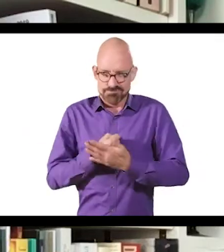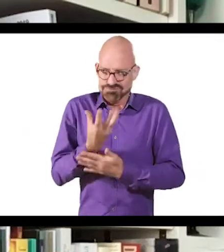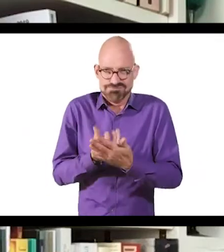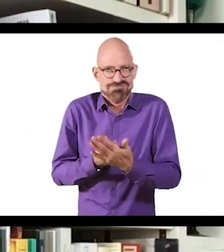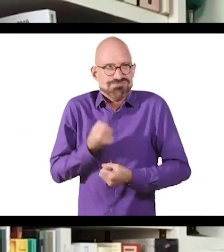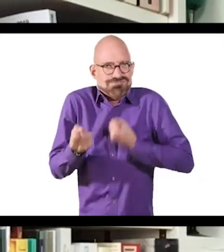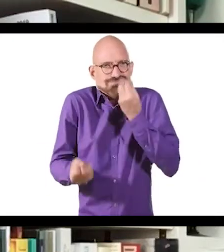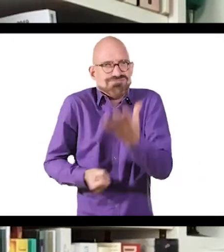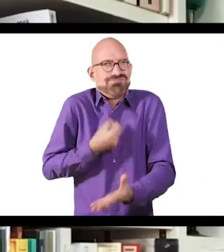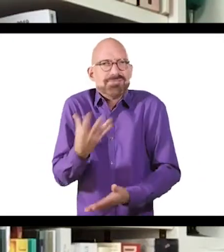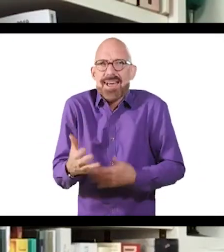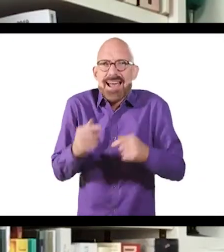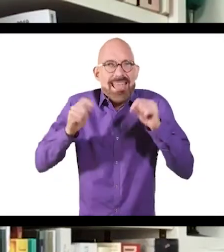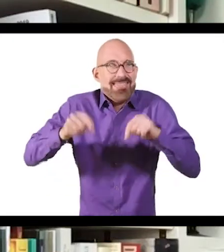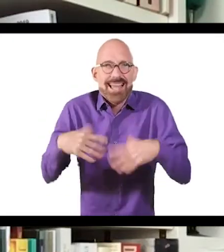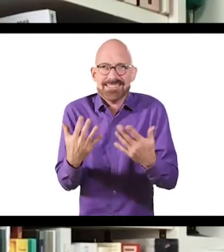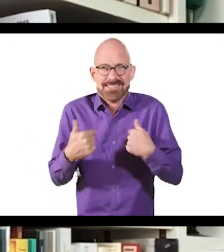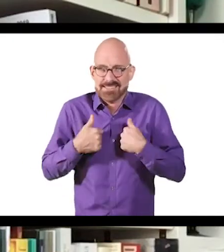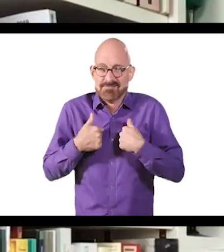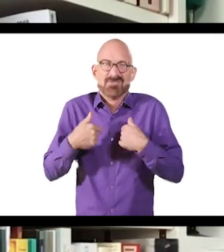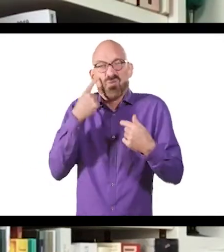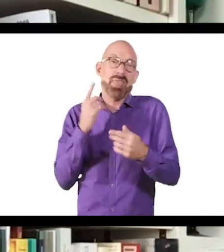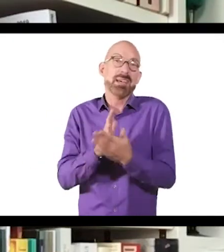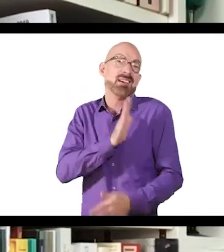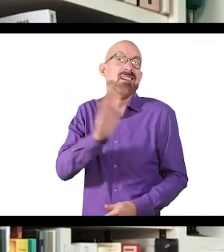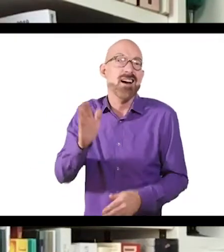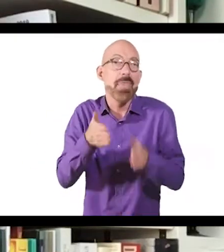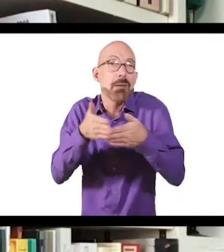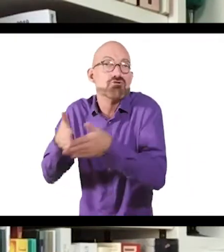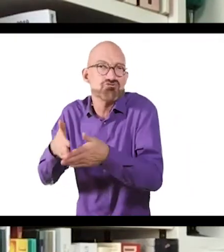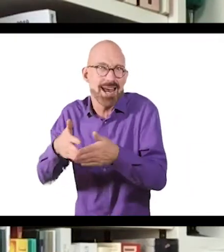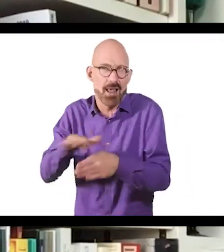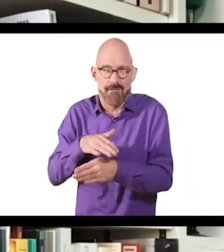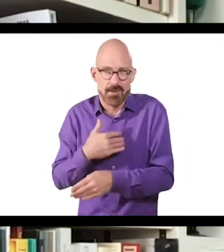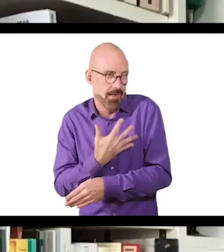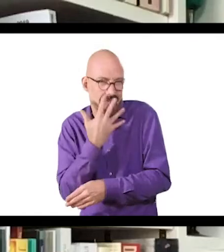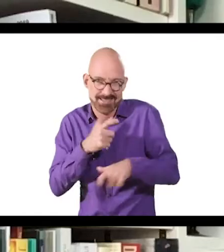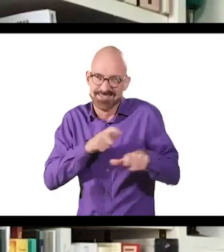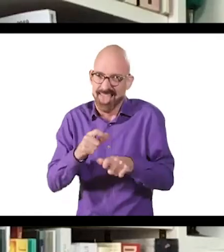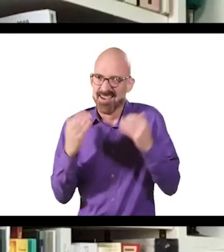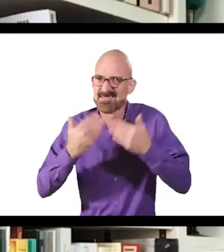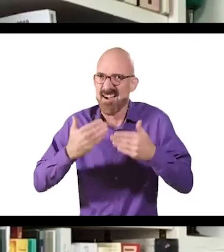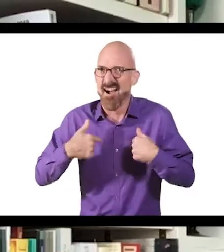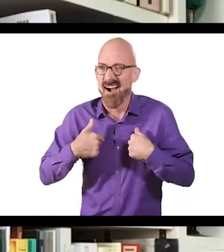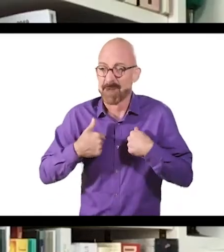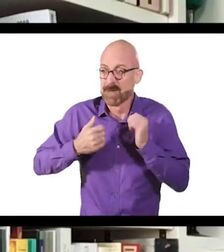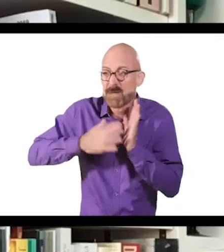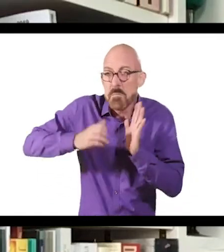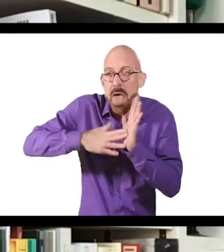Months and months and months and months in the winter. And then the wind dropped, and I skated out to Hove for the first time. And I was mortified.